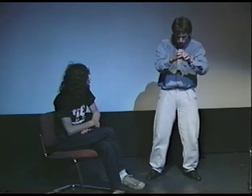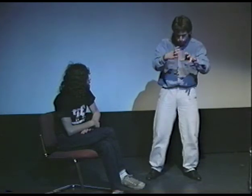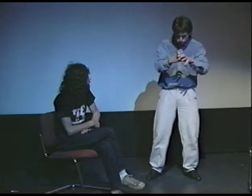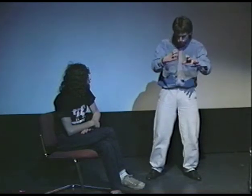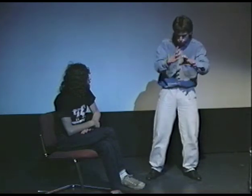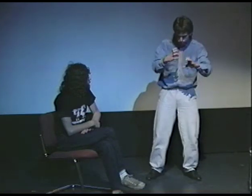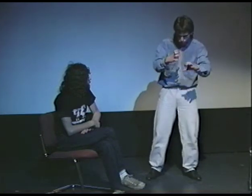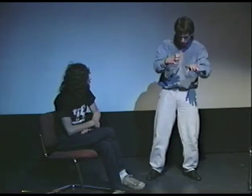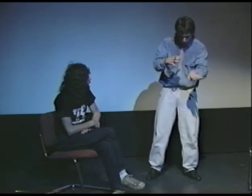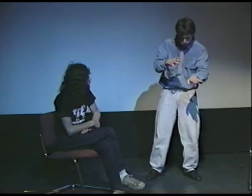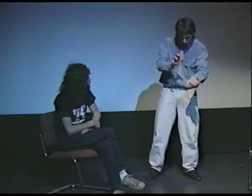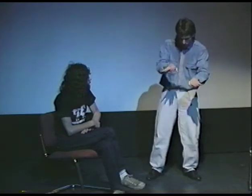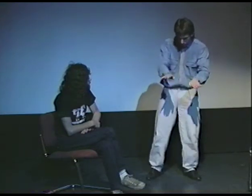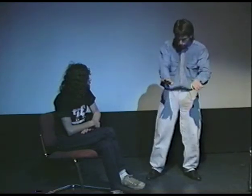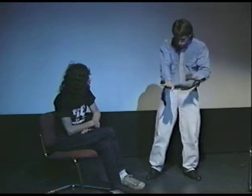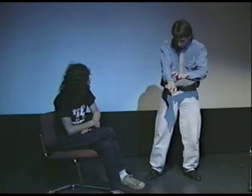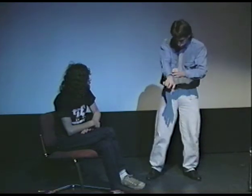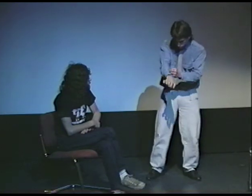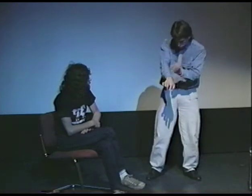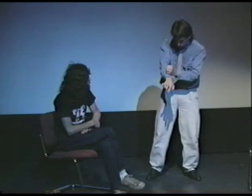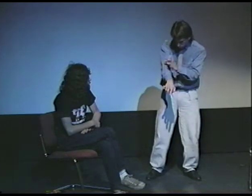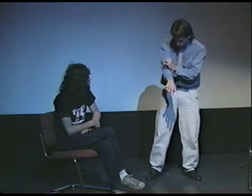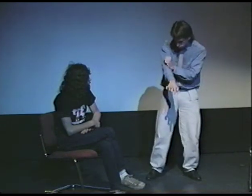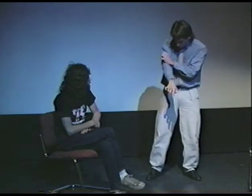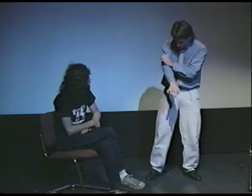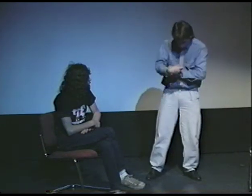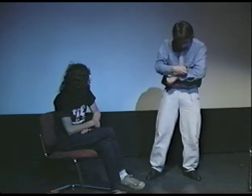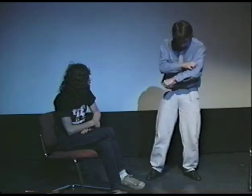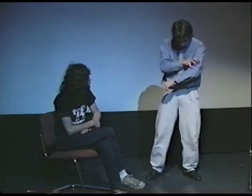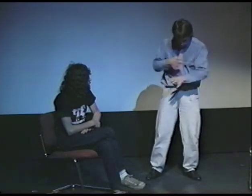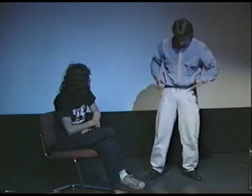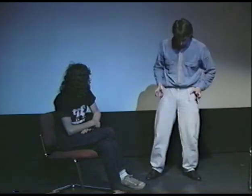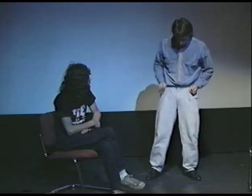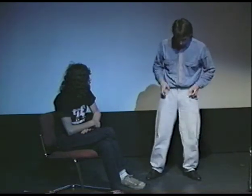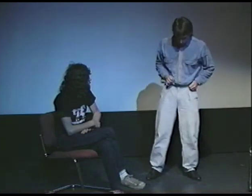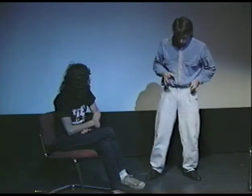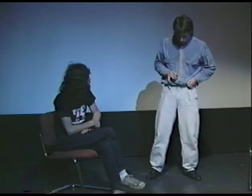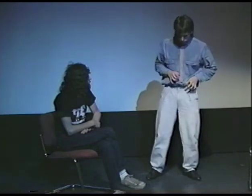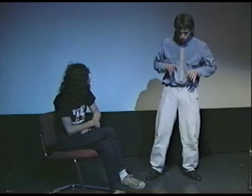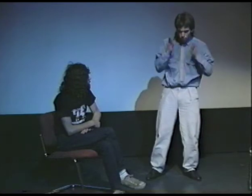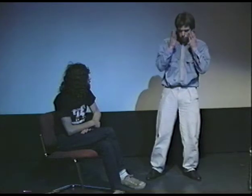and eating up every single part of the body, up the arms